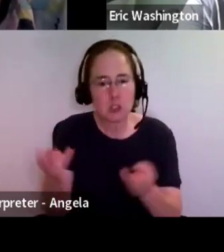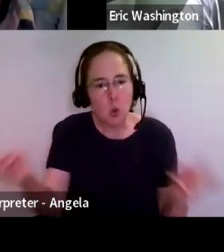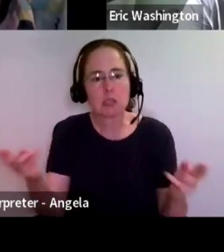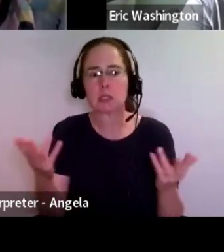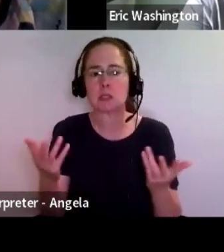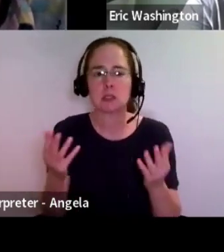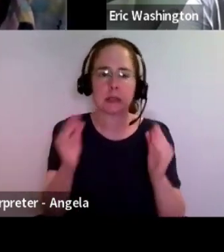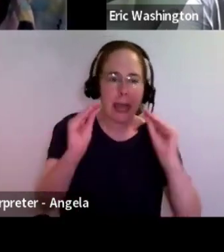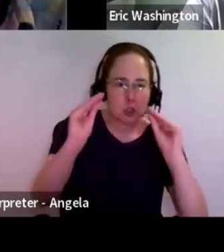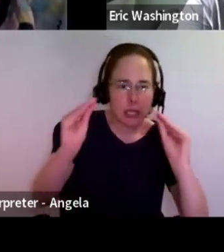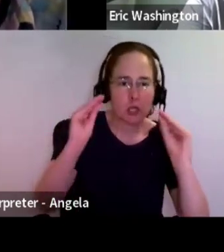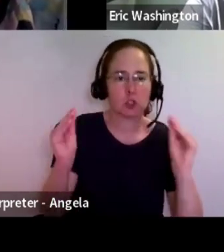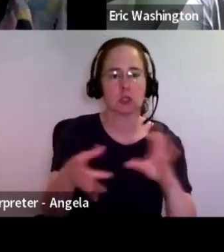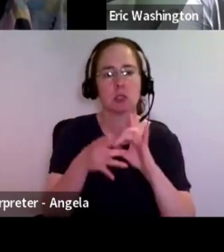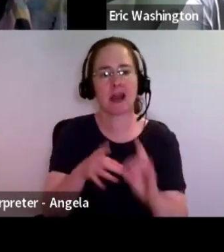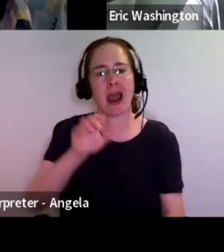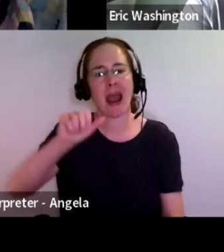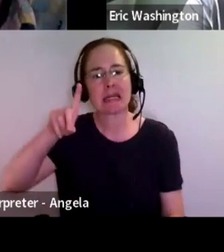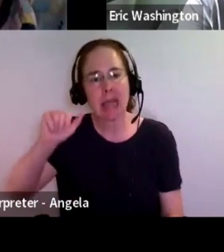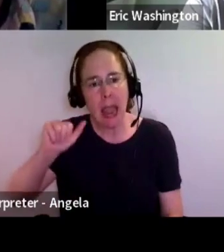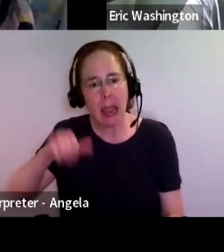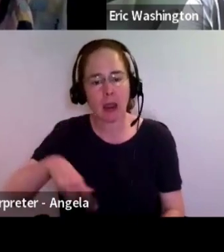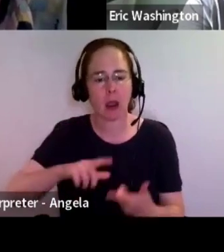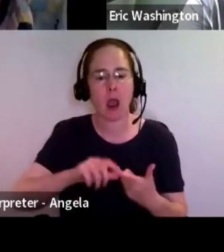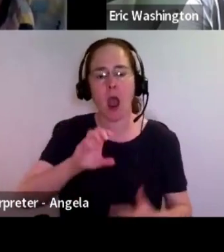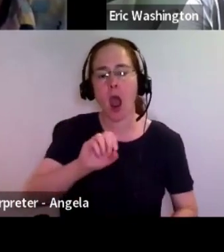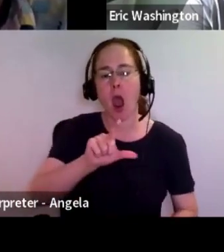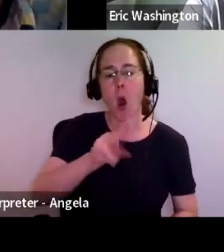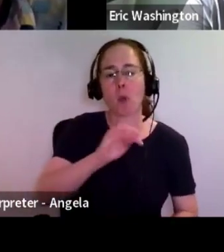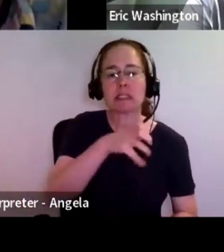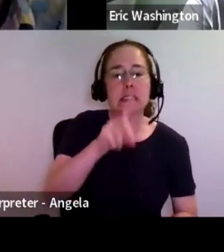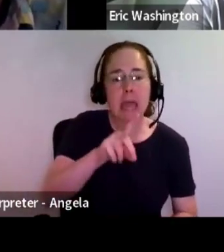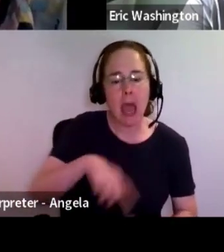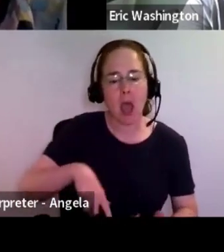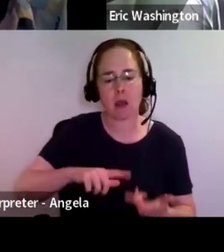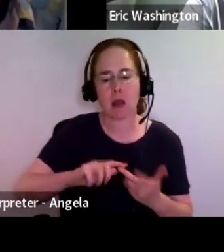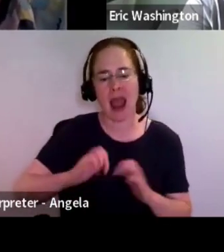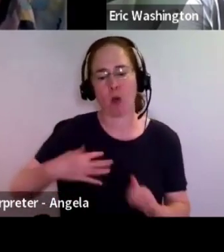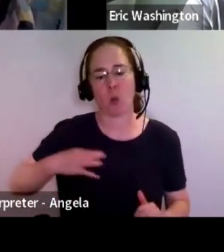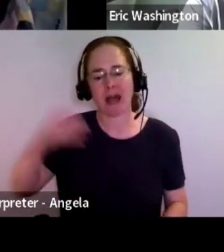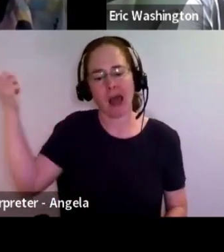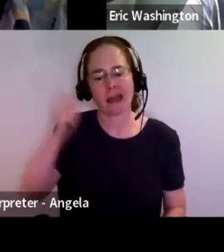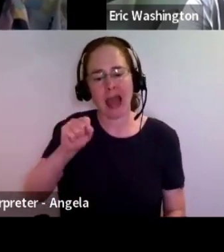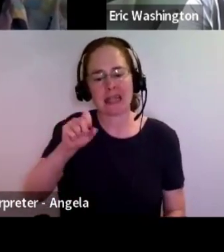education on APA Olmstead how to apply for SSI, and oftentimes